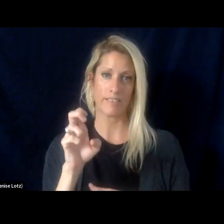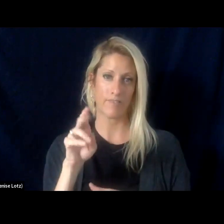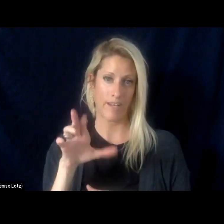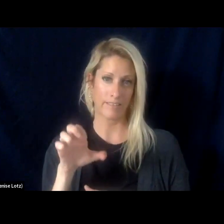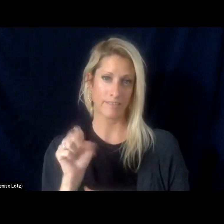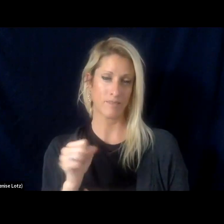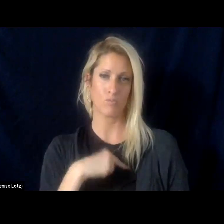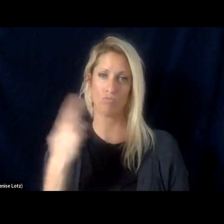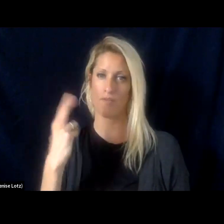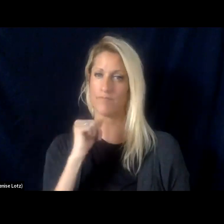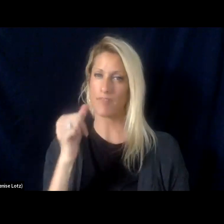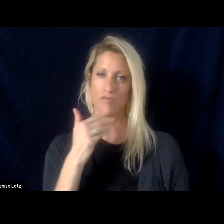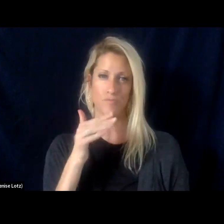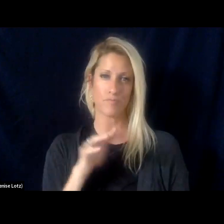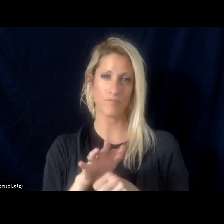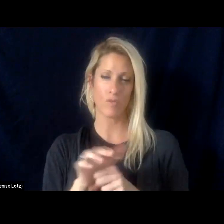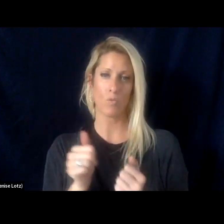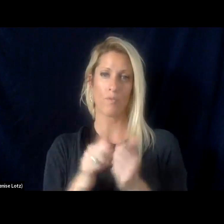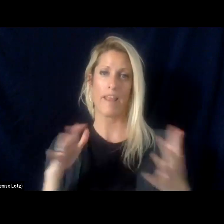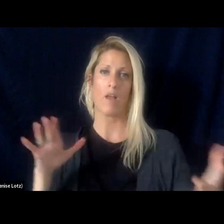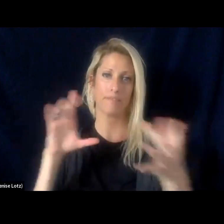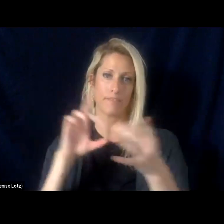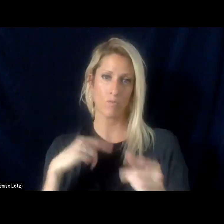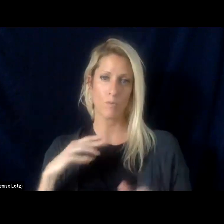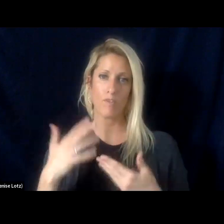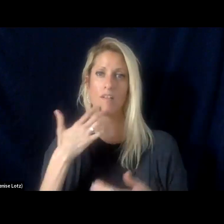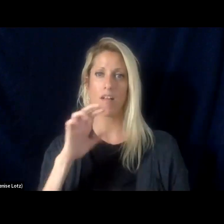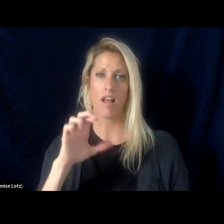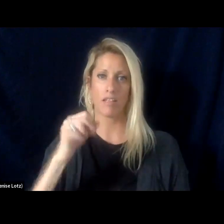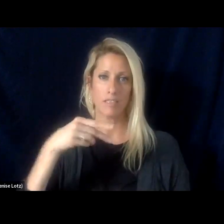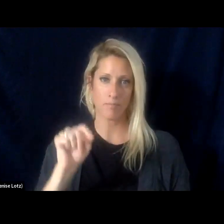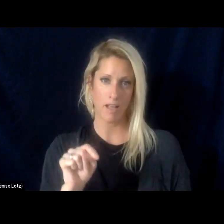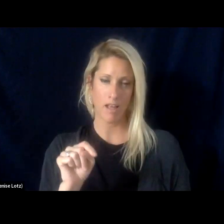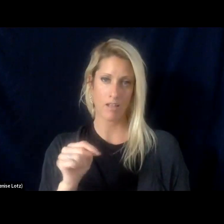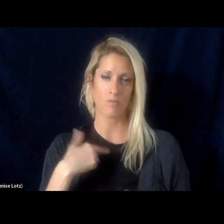a device isn't good without connection so we provided hotspots. We still currently provide